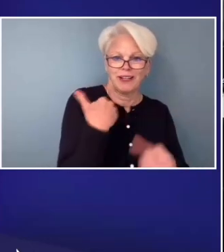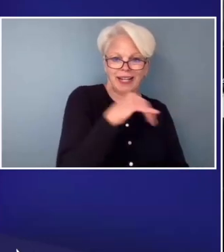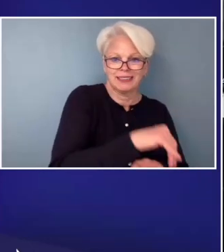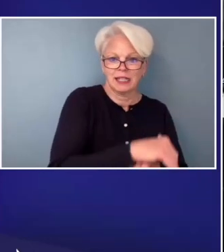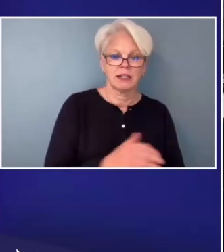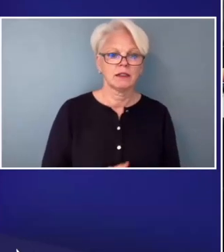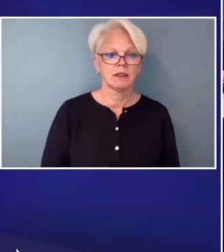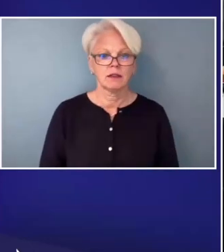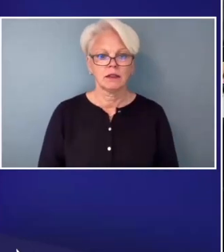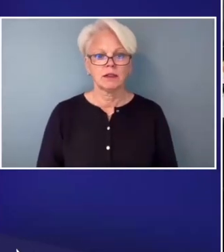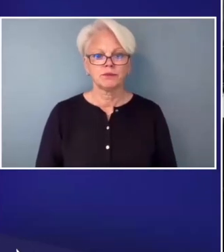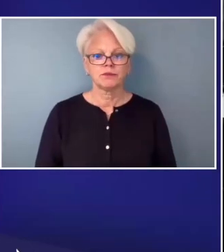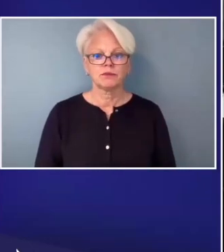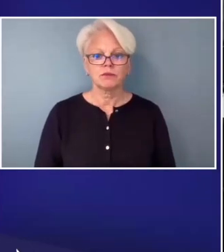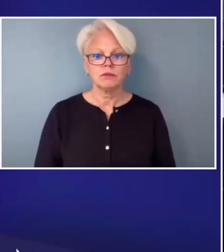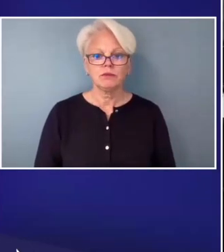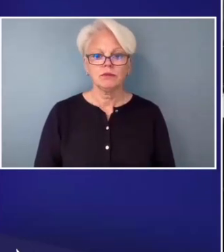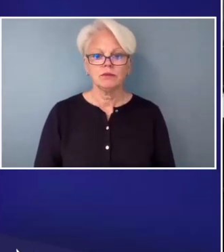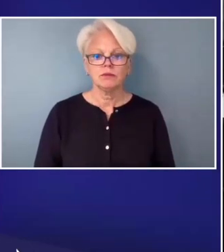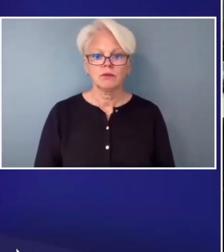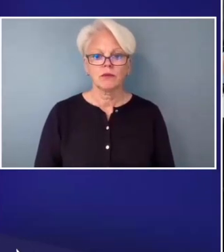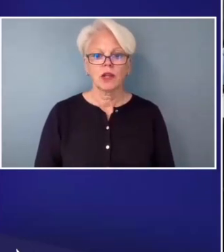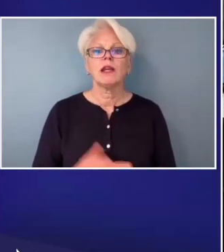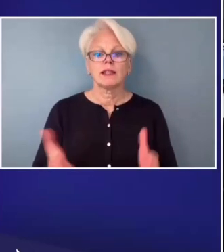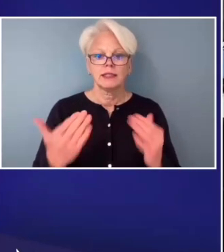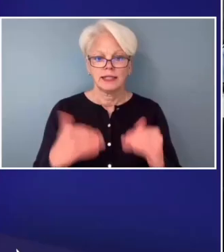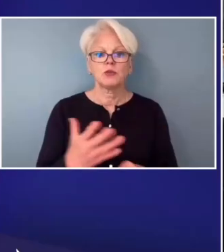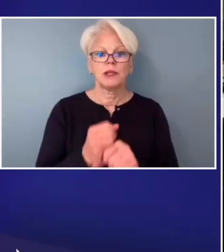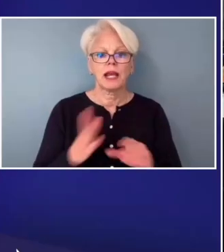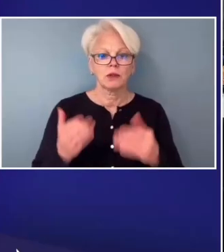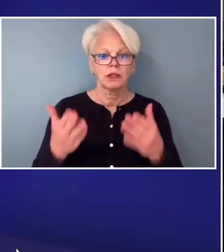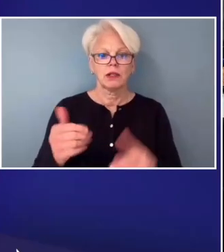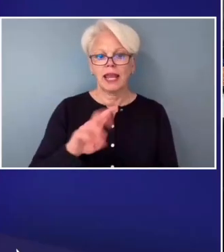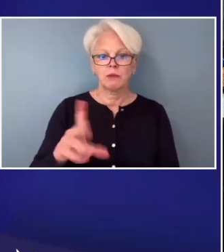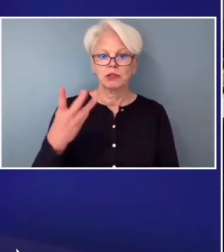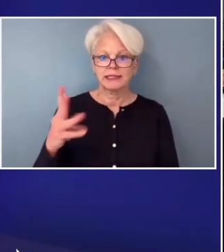Okay, the next one, we received a proposal on April 16th from Mark Becker.